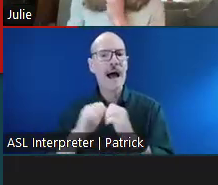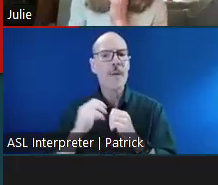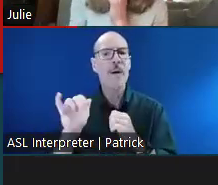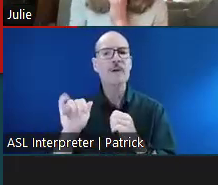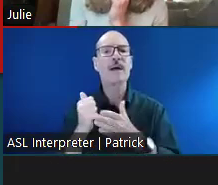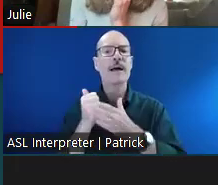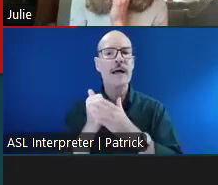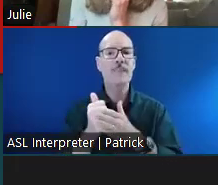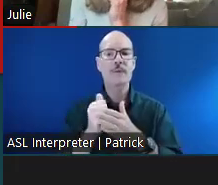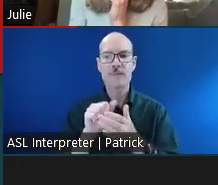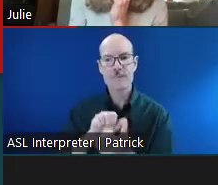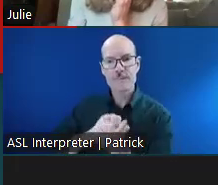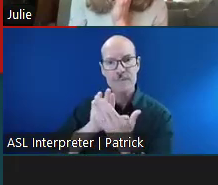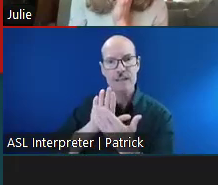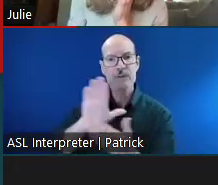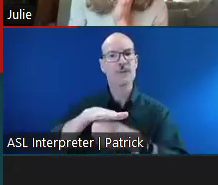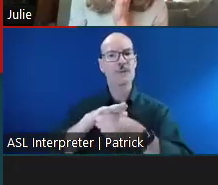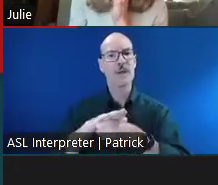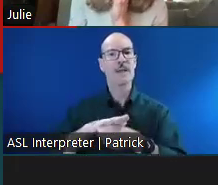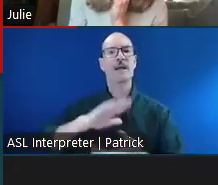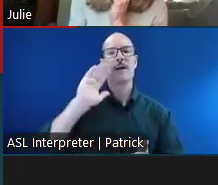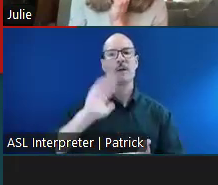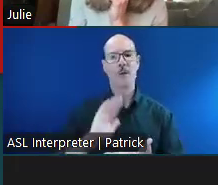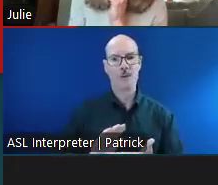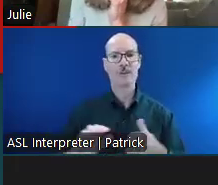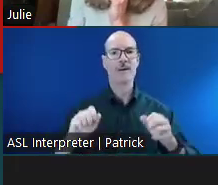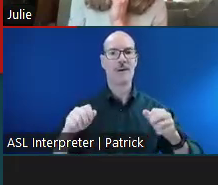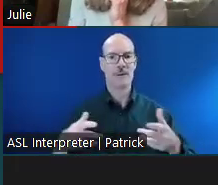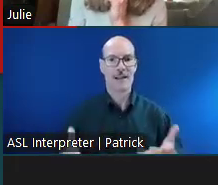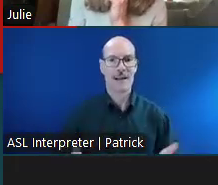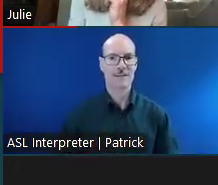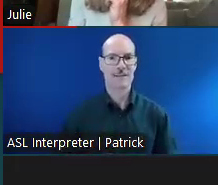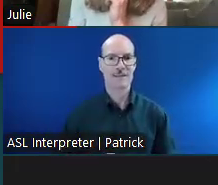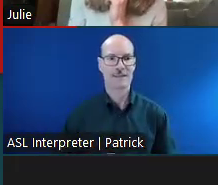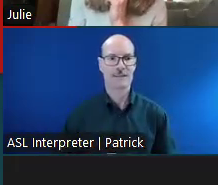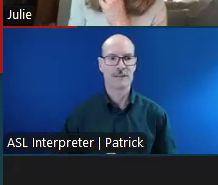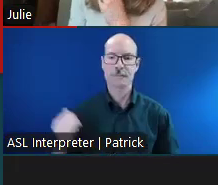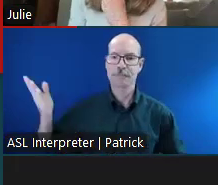Next slide, please.